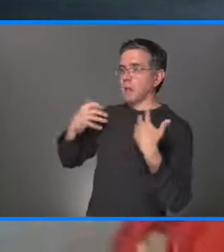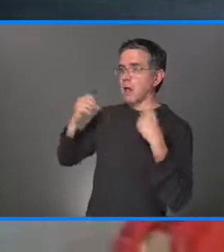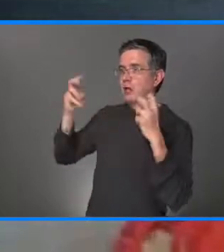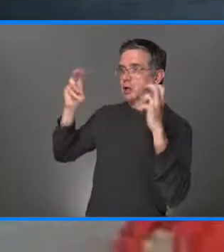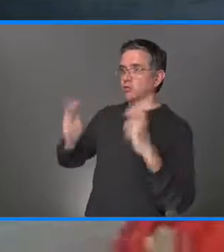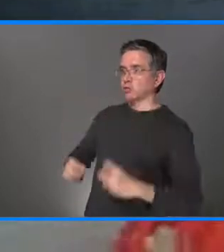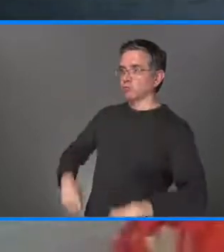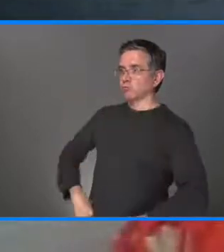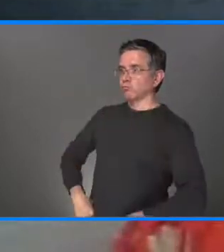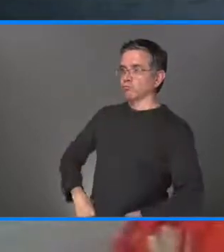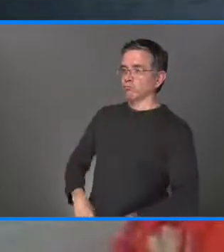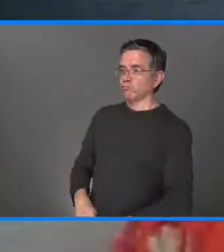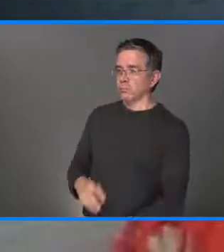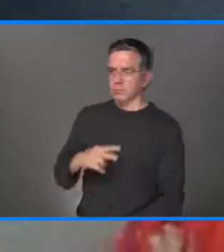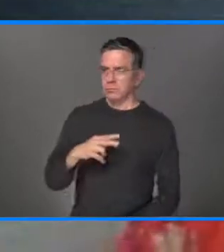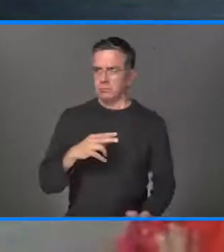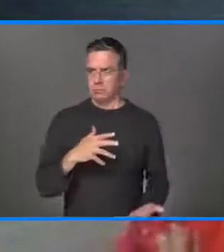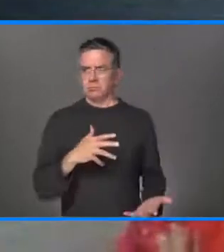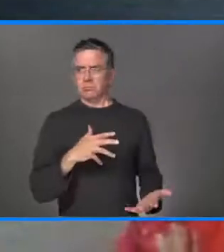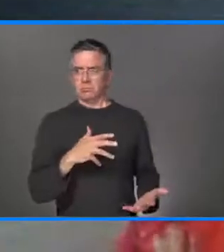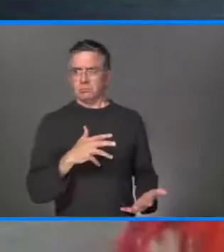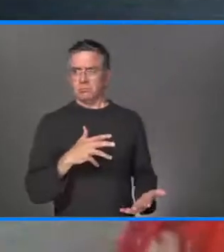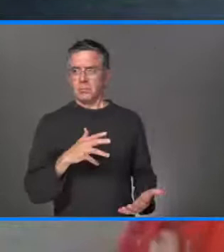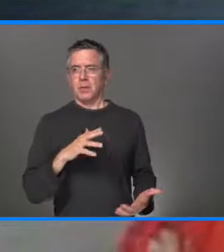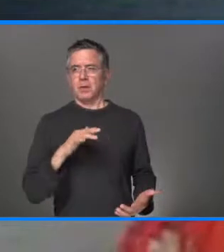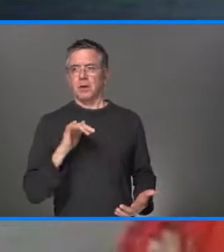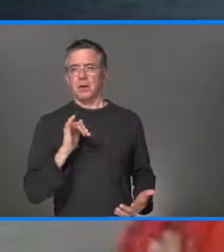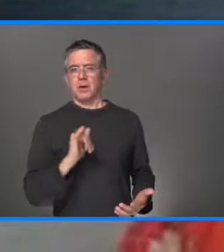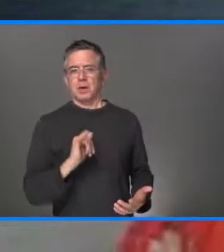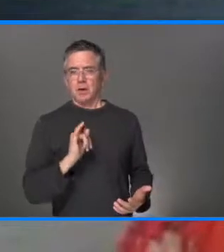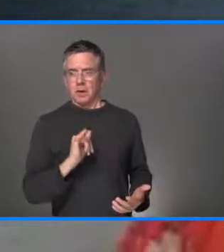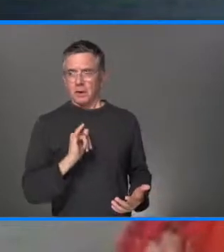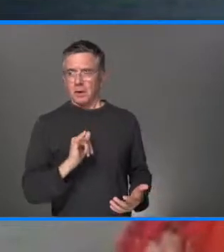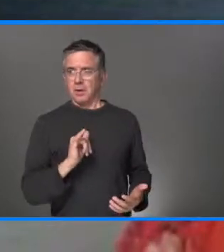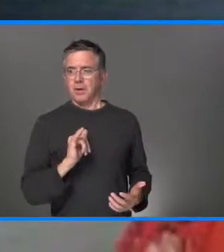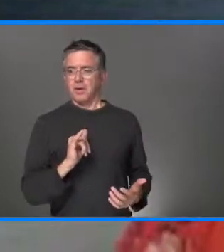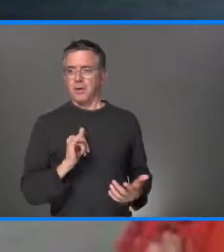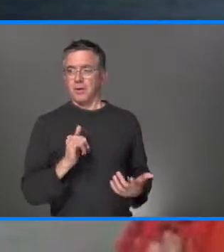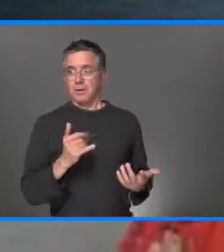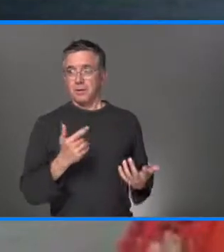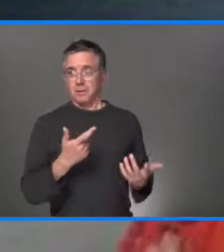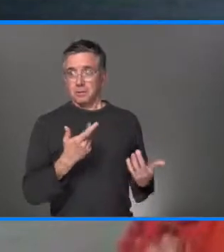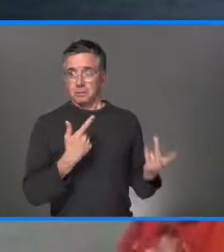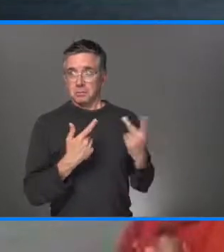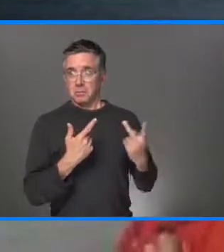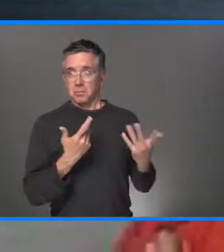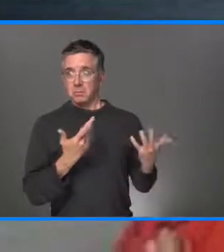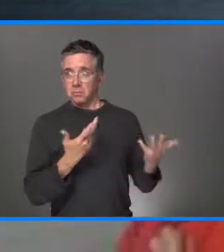And it really provided a chance for her and I to just have a conversation